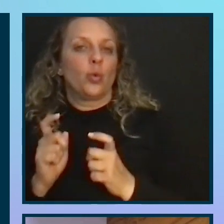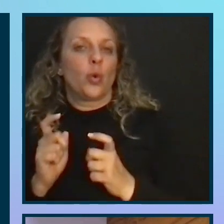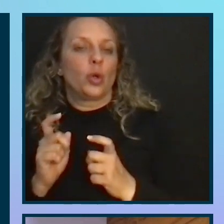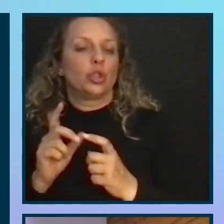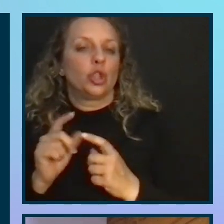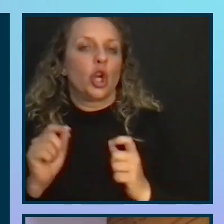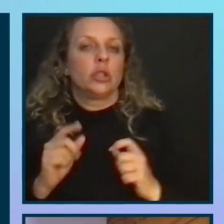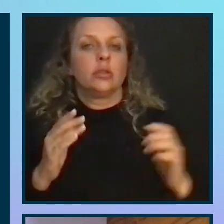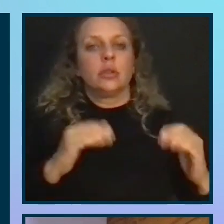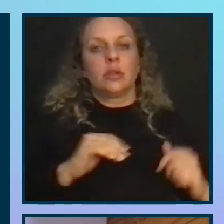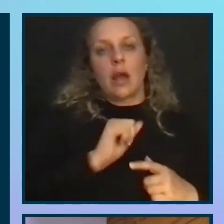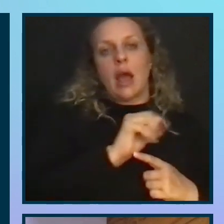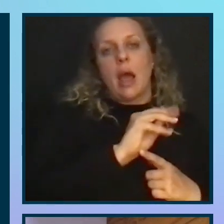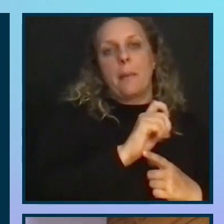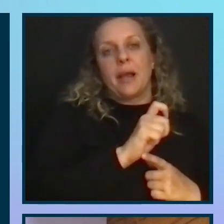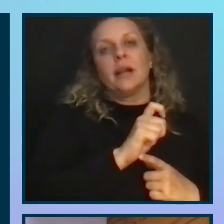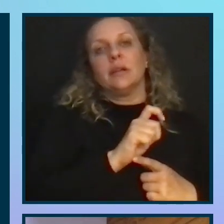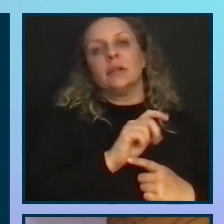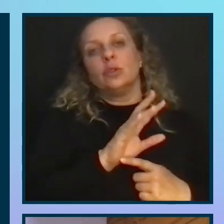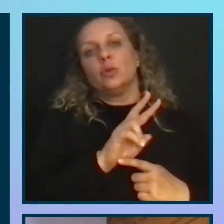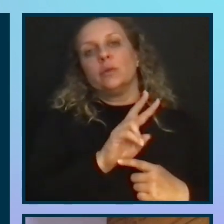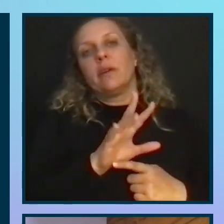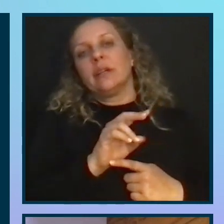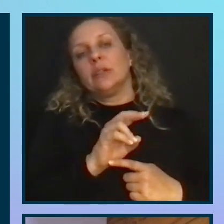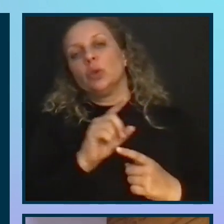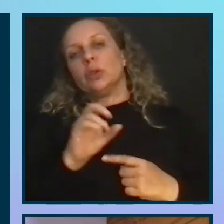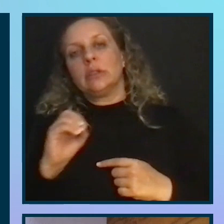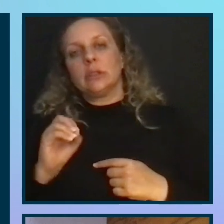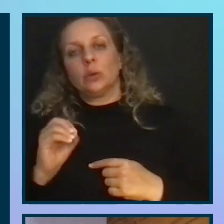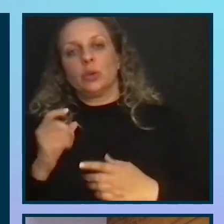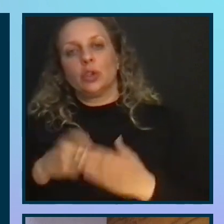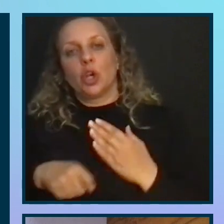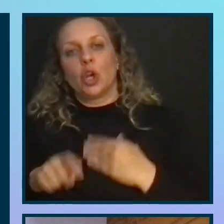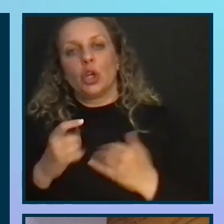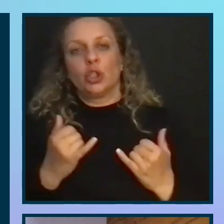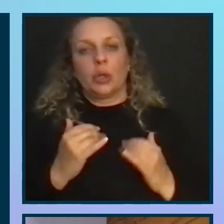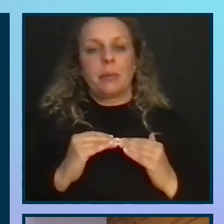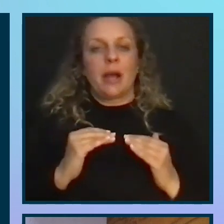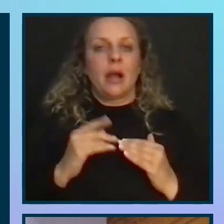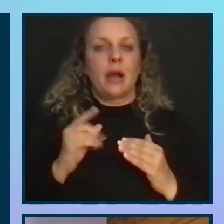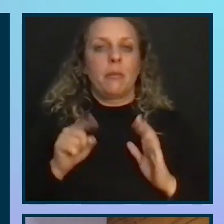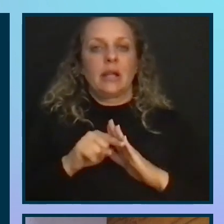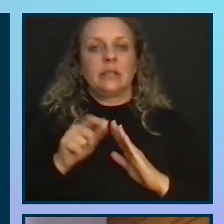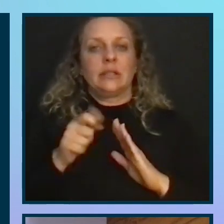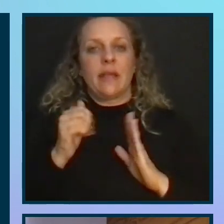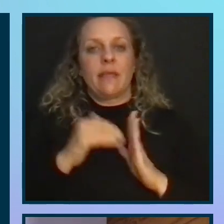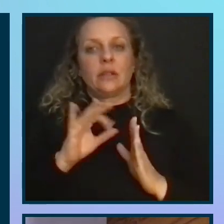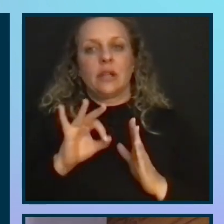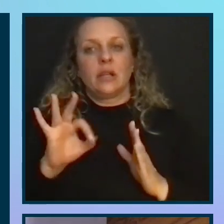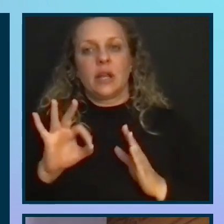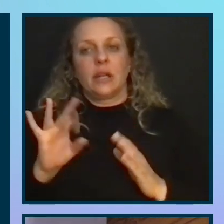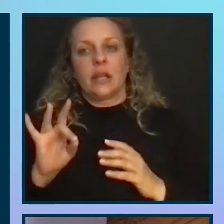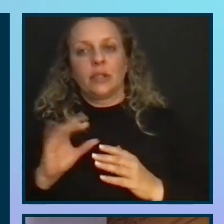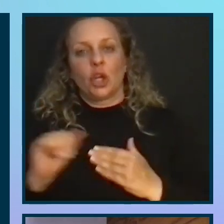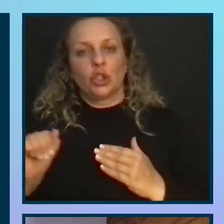card ending 2582, available balance $0, current balance minus $10,998, button,